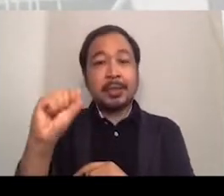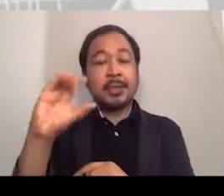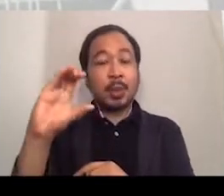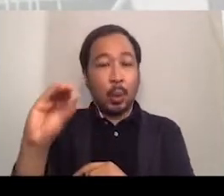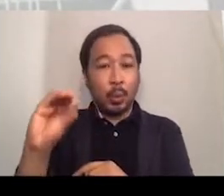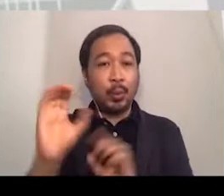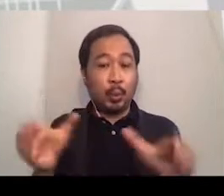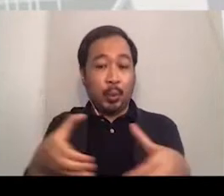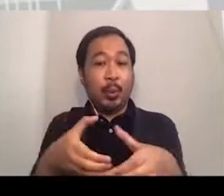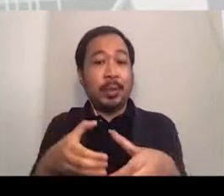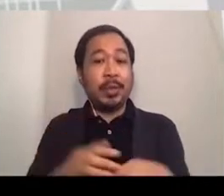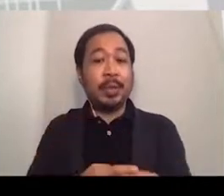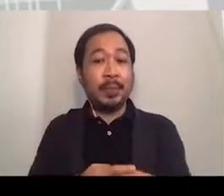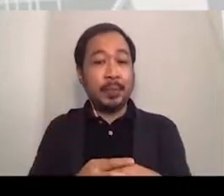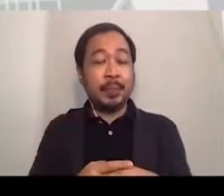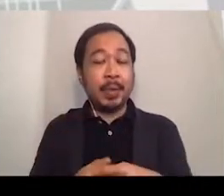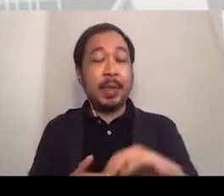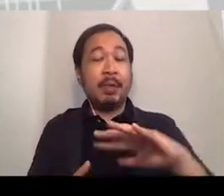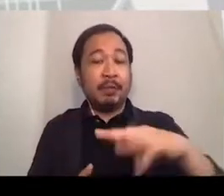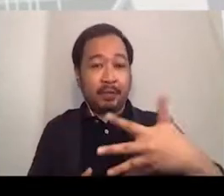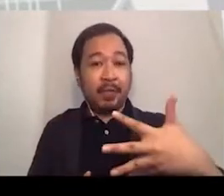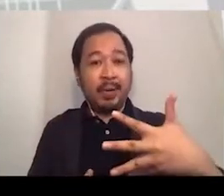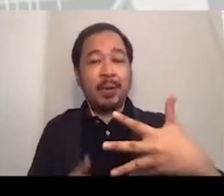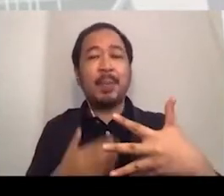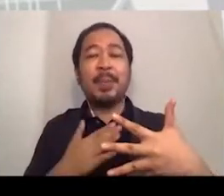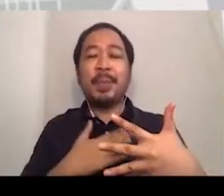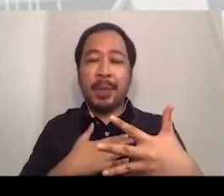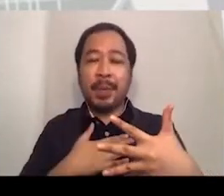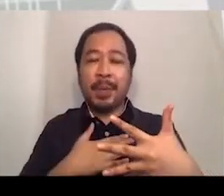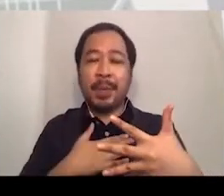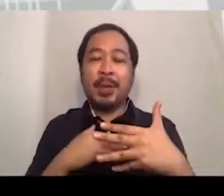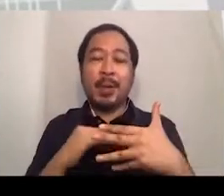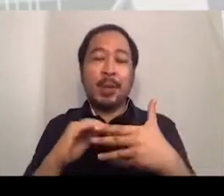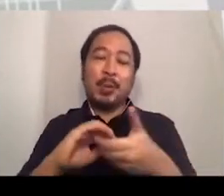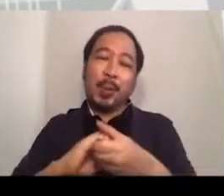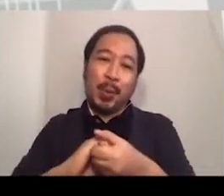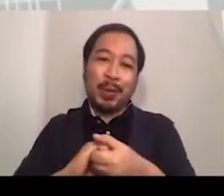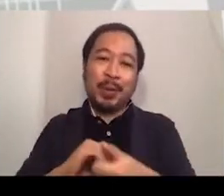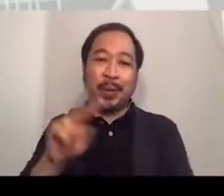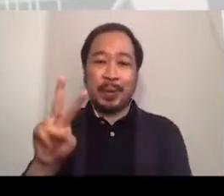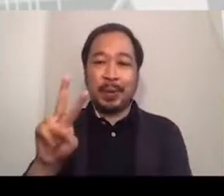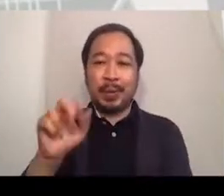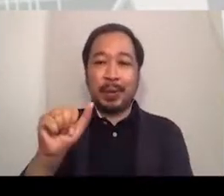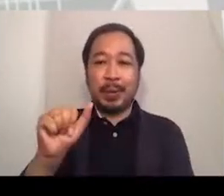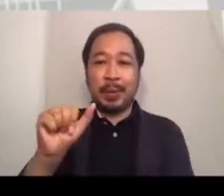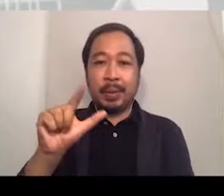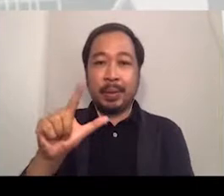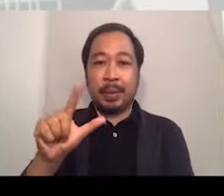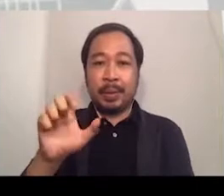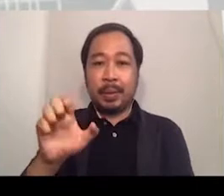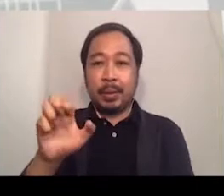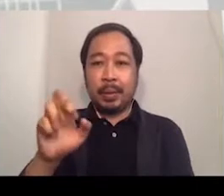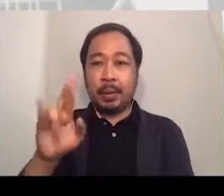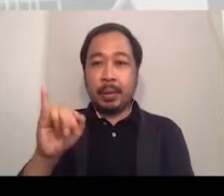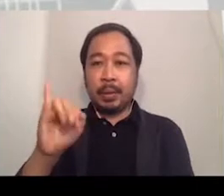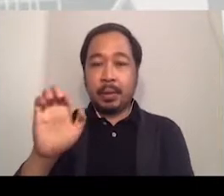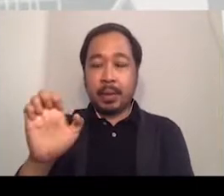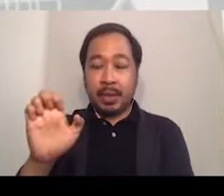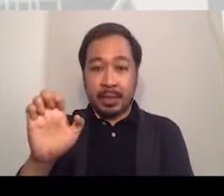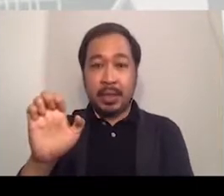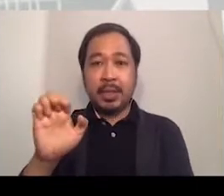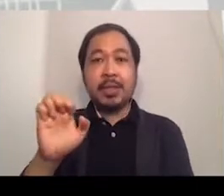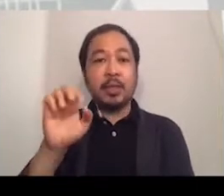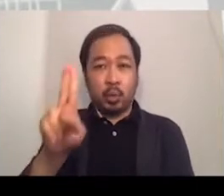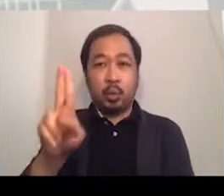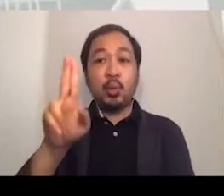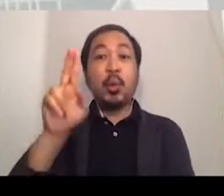And our last panellist is my dear colleague, Ms. Valerie Julliand who is the United Nations Resident Coordinator in Nepal.